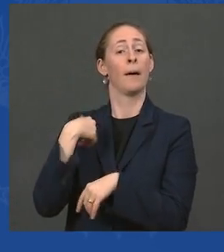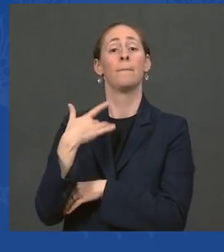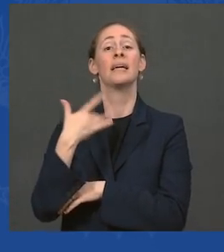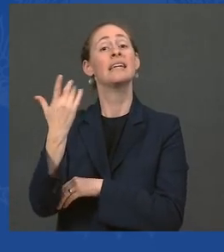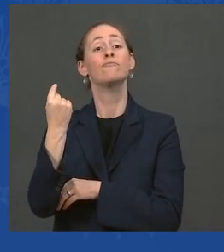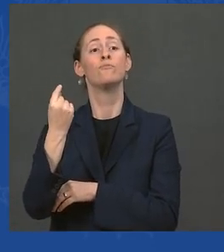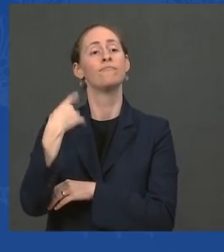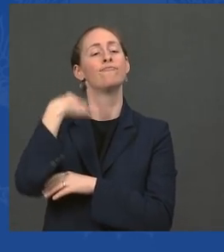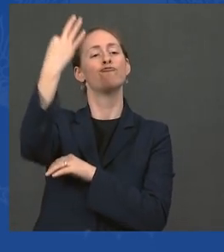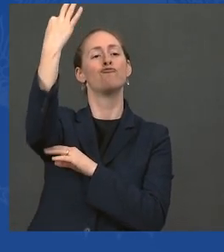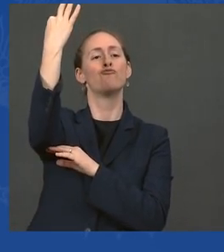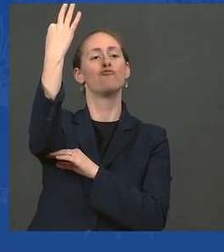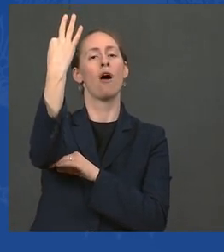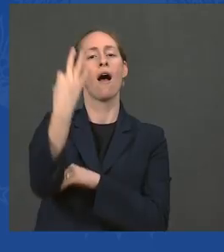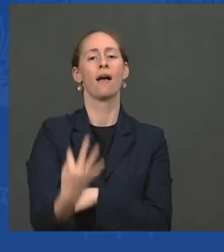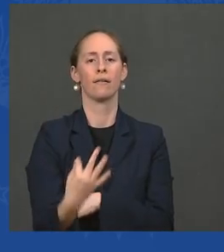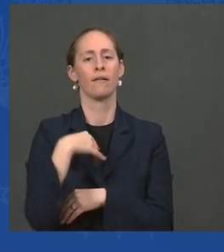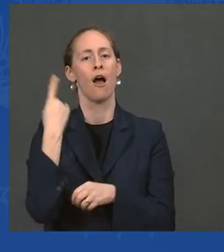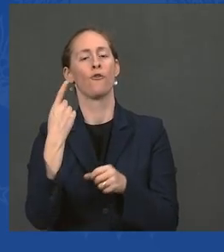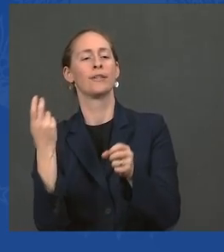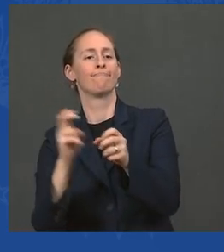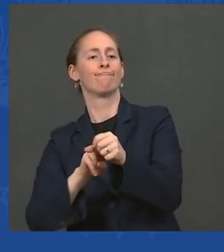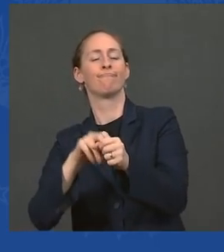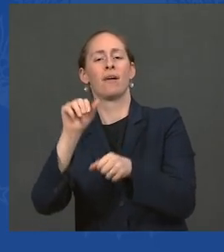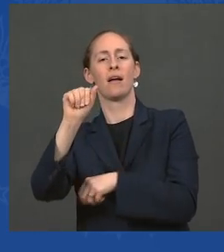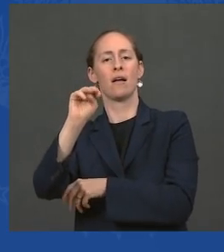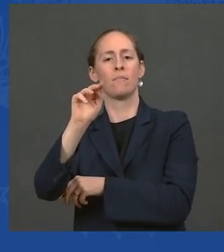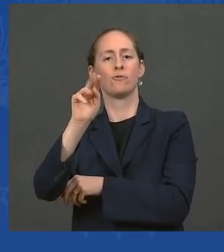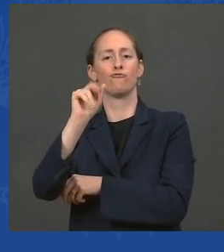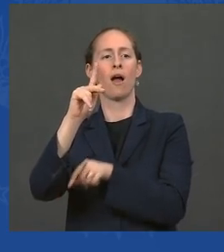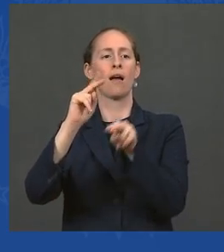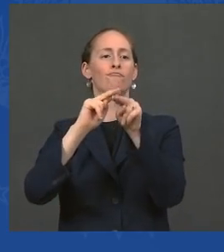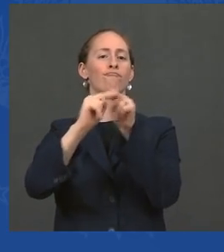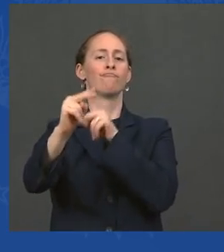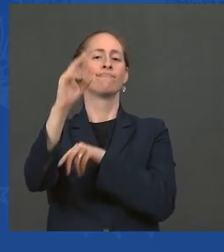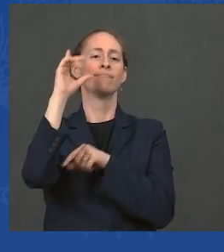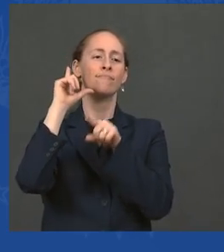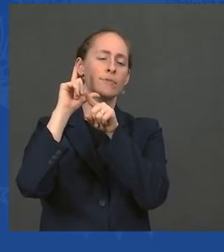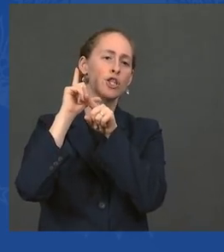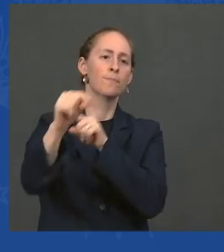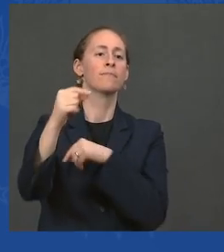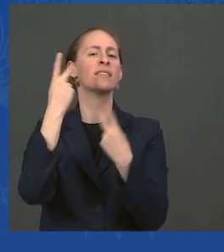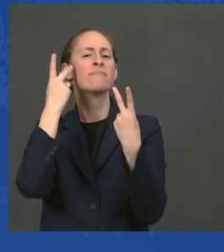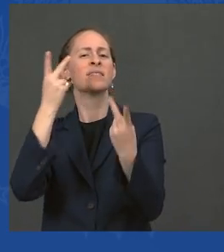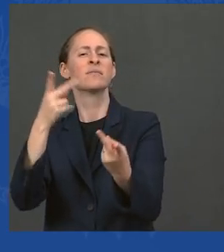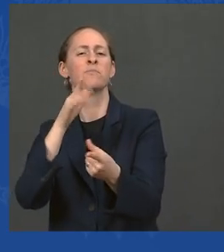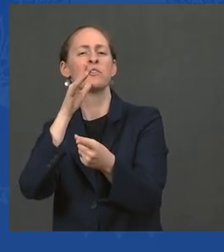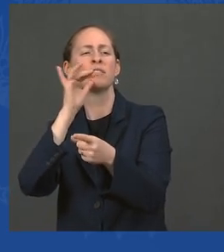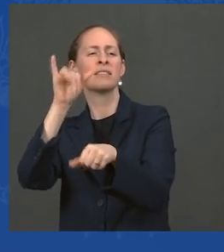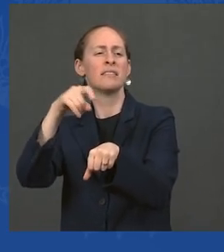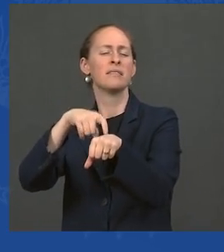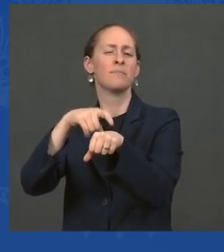who was living with us at the time after my dad passed, and I'd try to get home. And the Secret Service are wonderful.